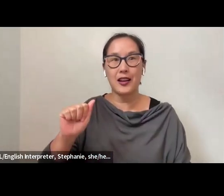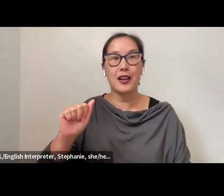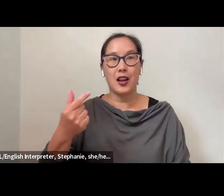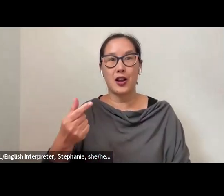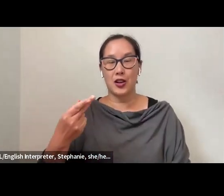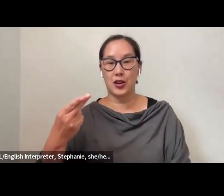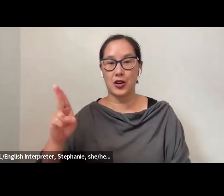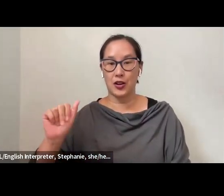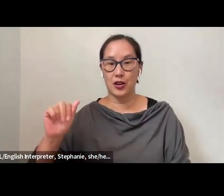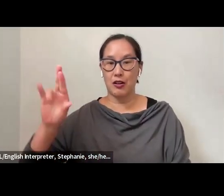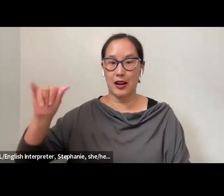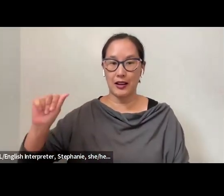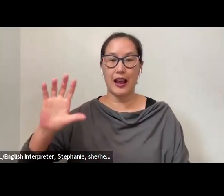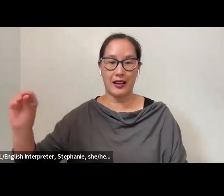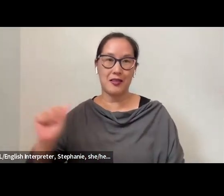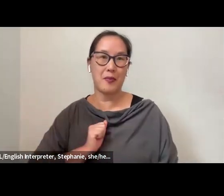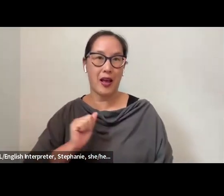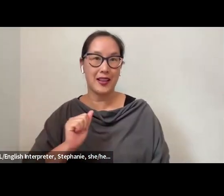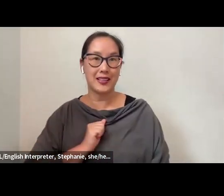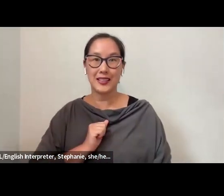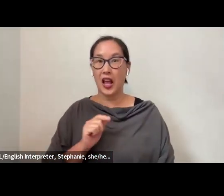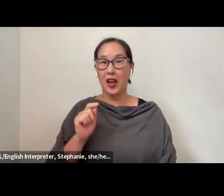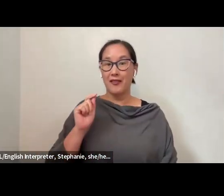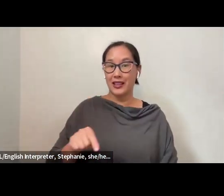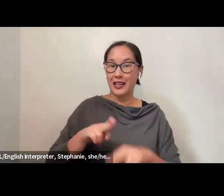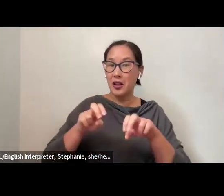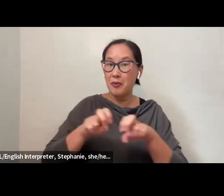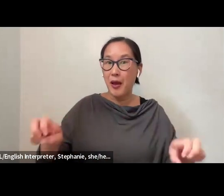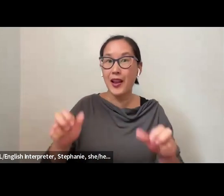is our first official event, and I want to thank